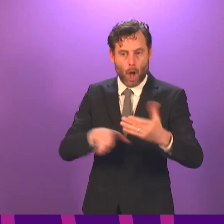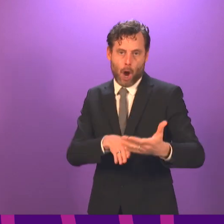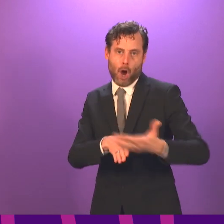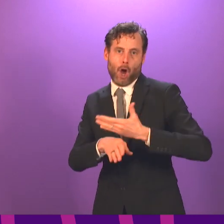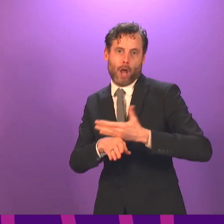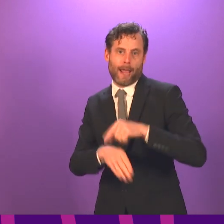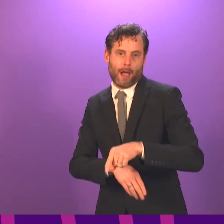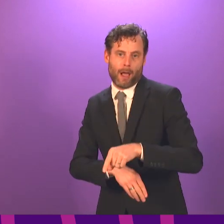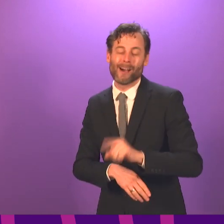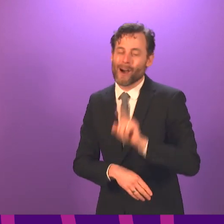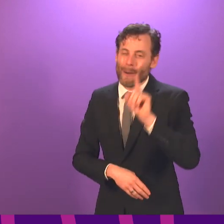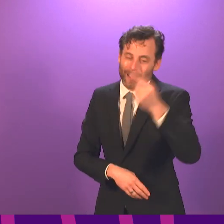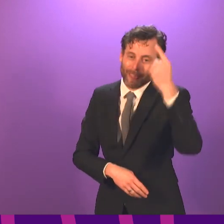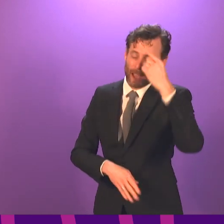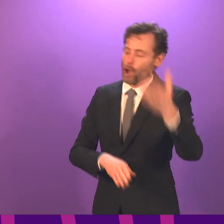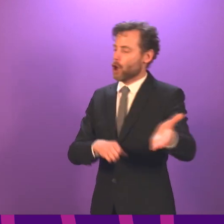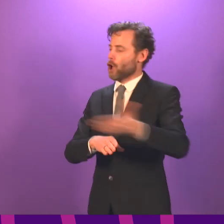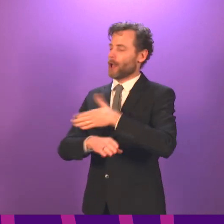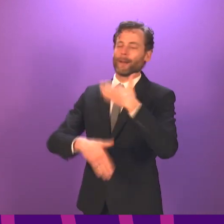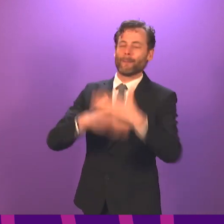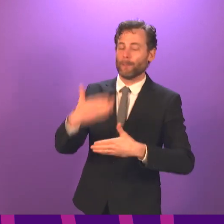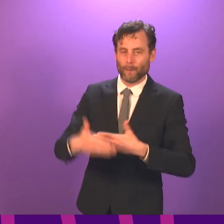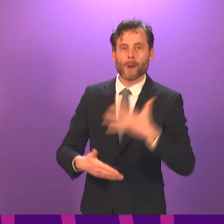with the care and caution that we know continue to be necessary.